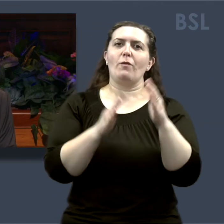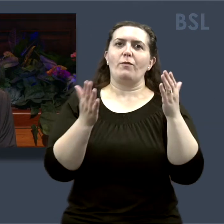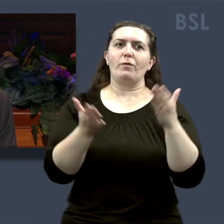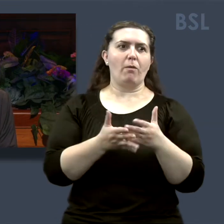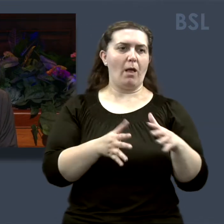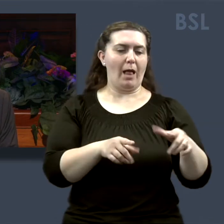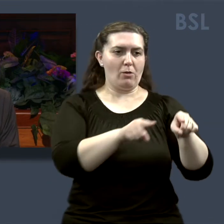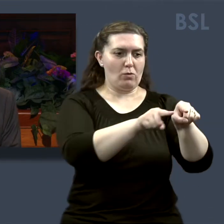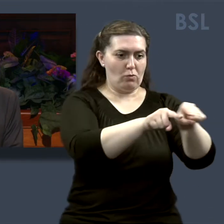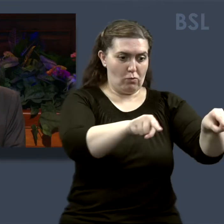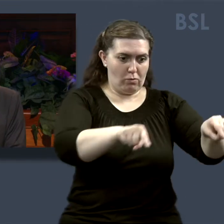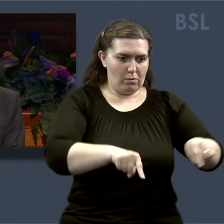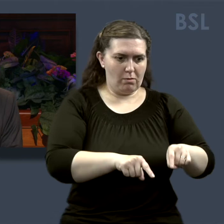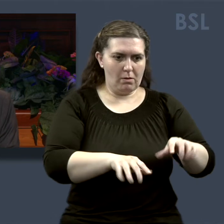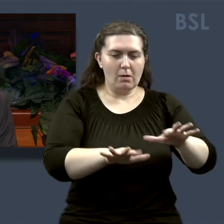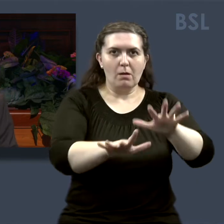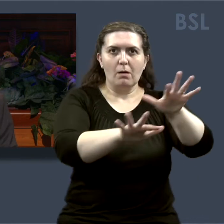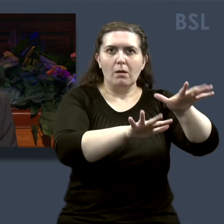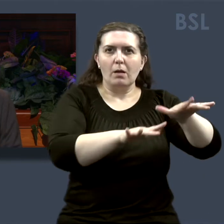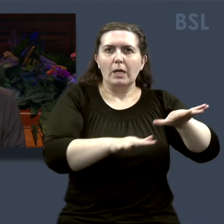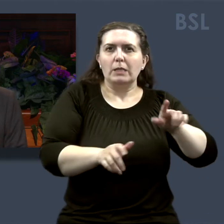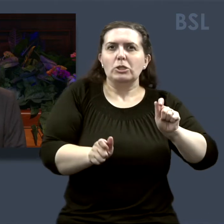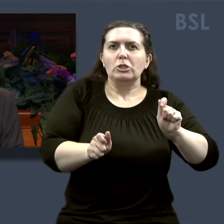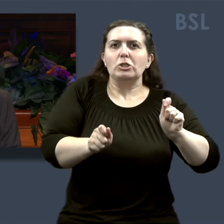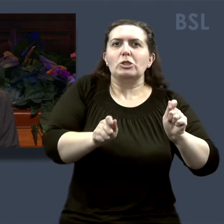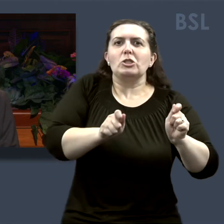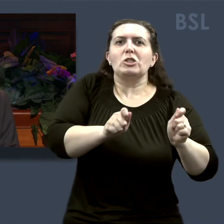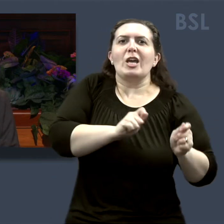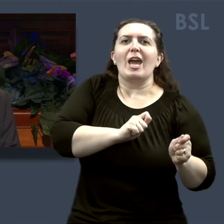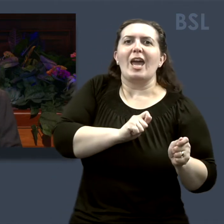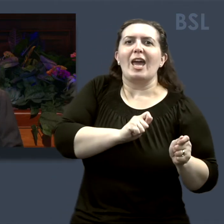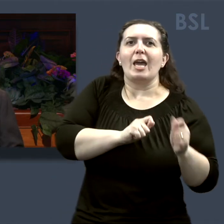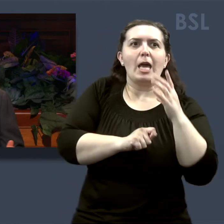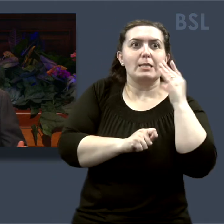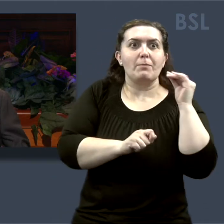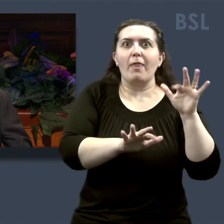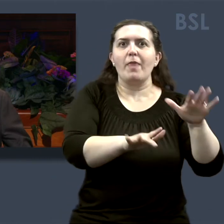Everything changed at that moment. The Spirit in the room was undeniable.